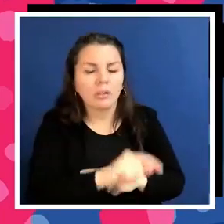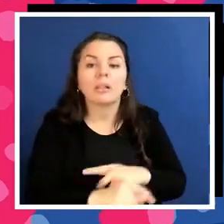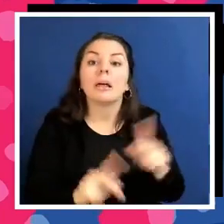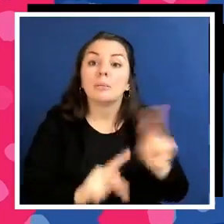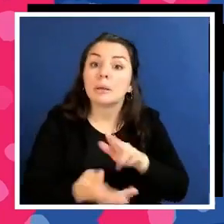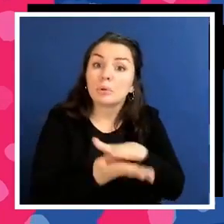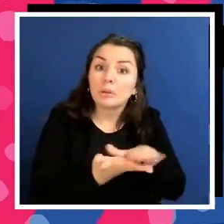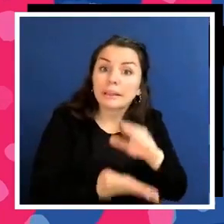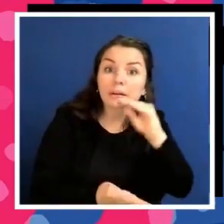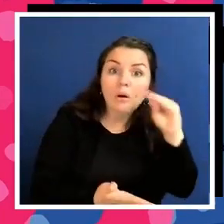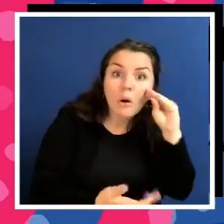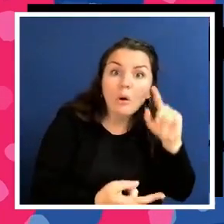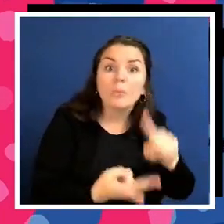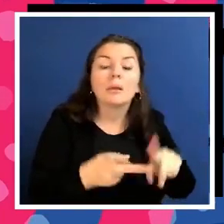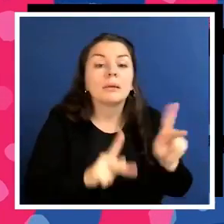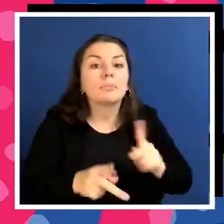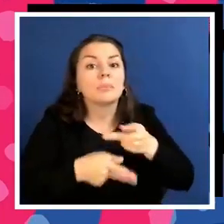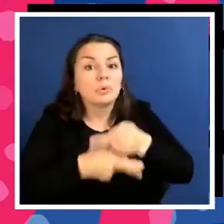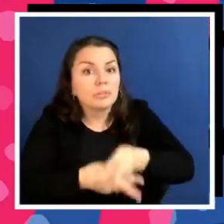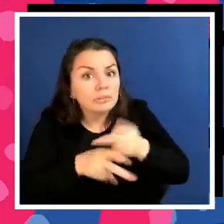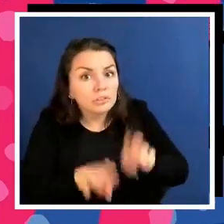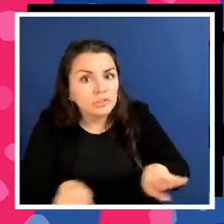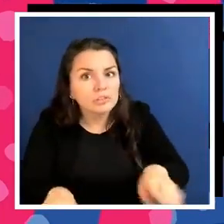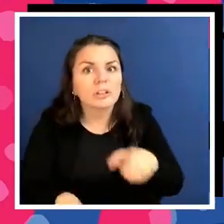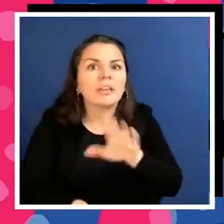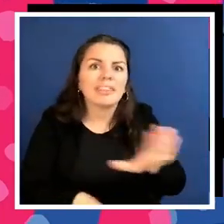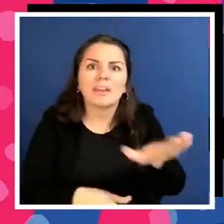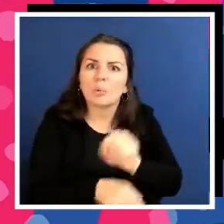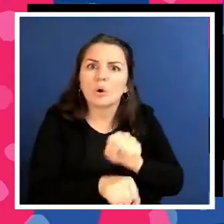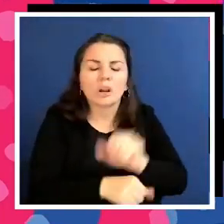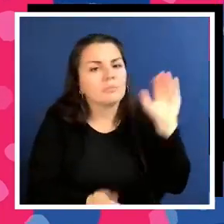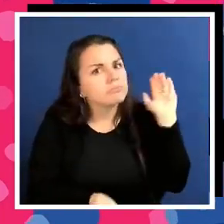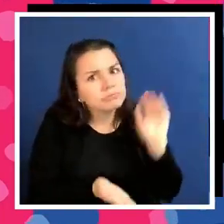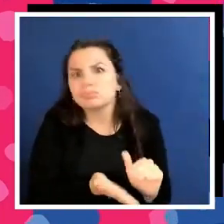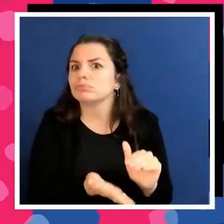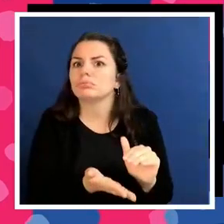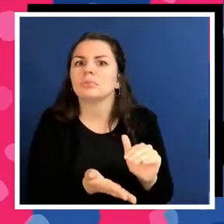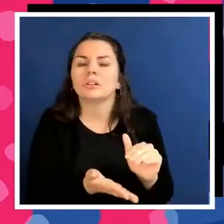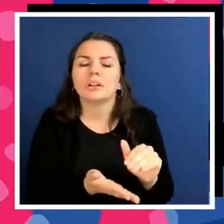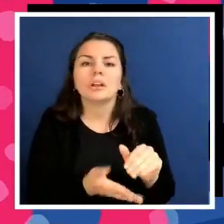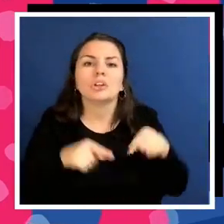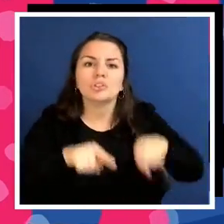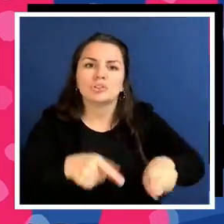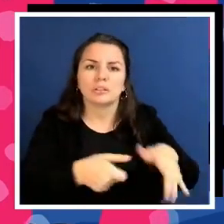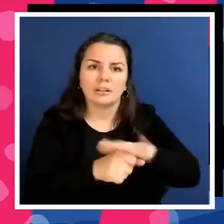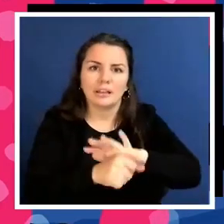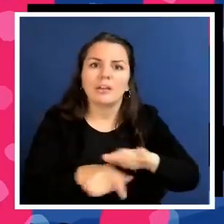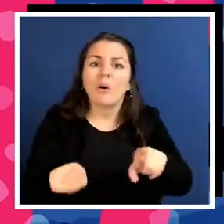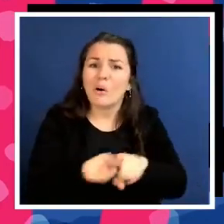TABLE. THAT IS REALLY SCARY. I WOULD NOT WANT TO WORK UNDER THE CIRCUMSTANCES EITHER. WE HAVE HEARD FROM A LOT OF